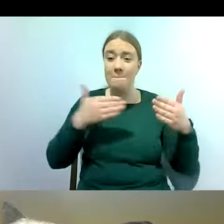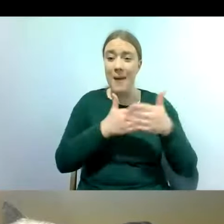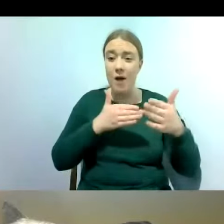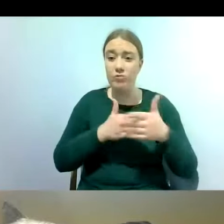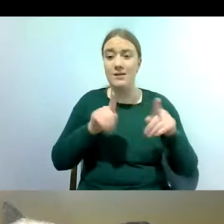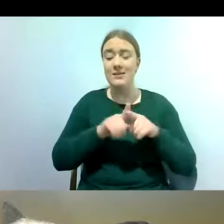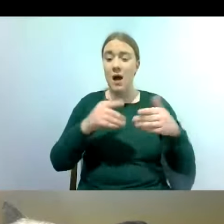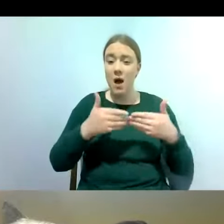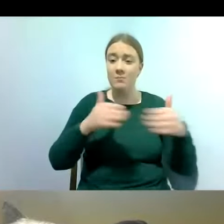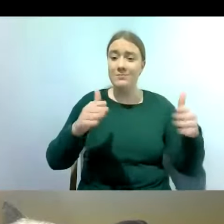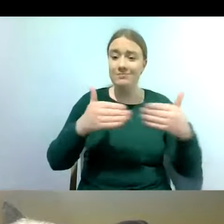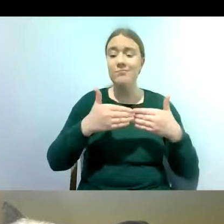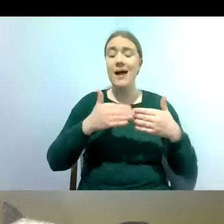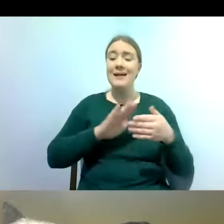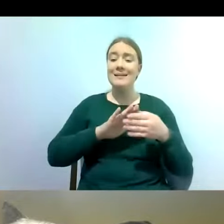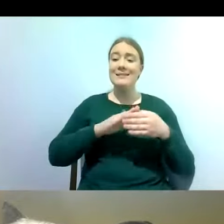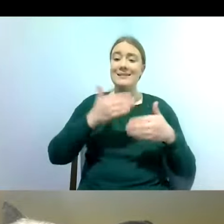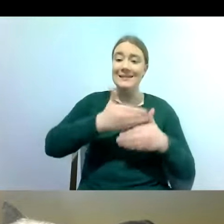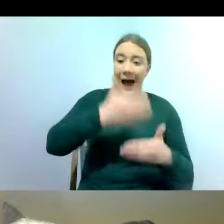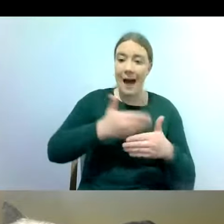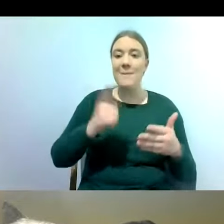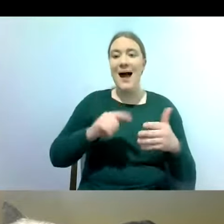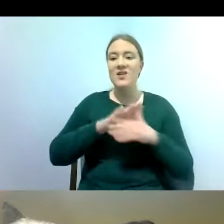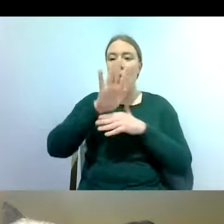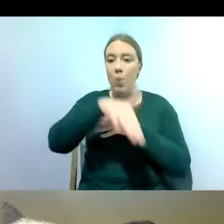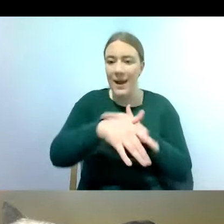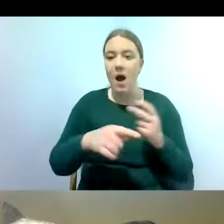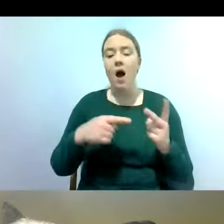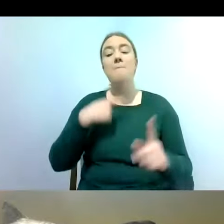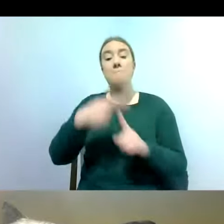as well as overfishing and pollution um have led to the decline of the two shad